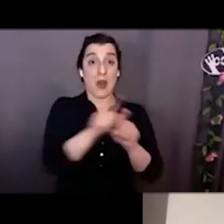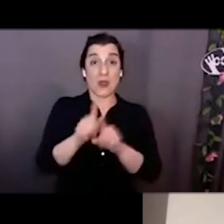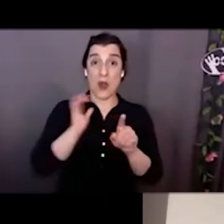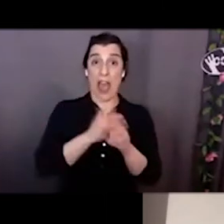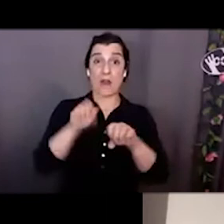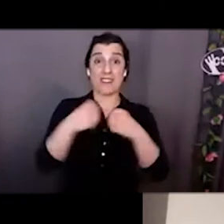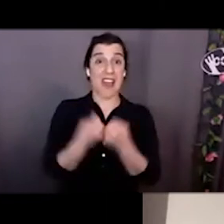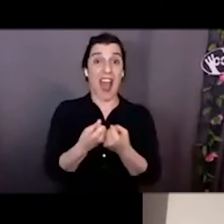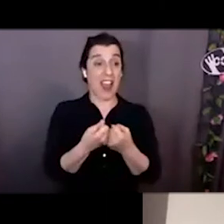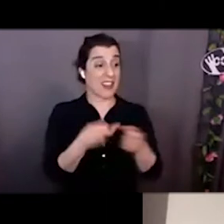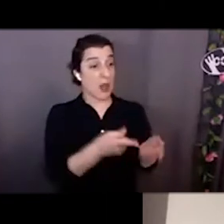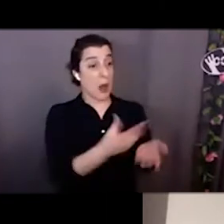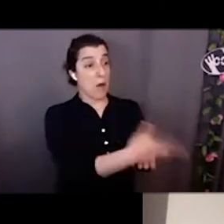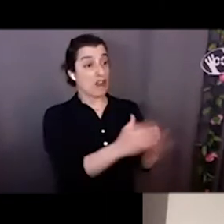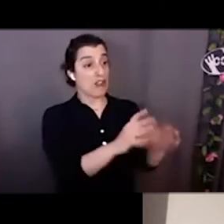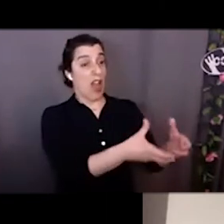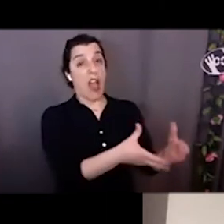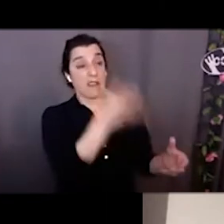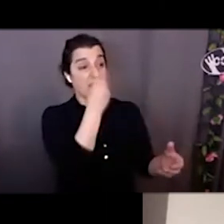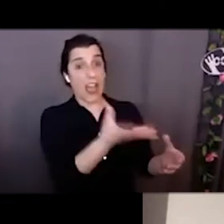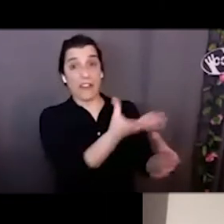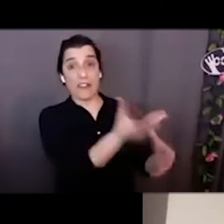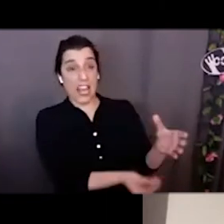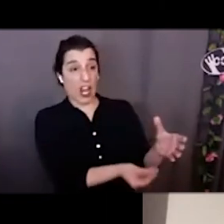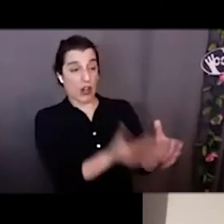marginalized. And